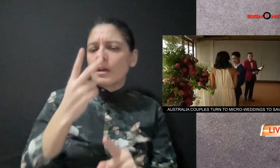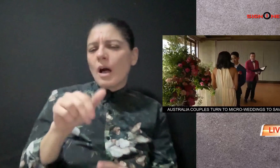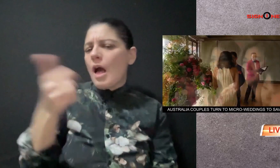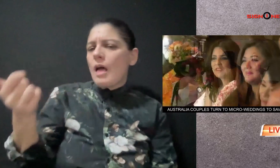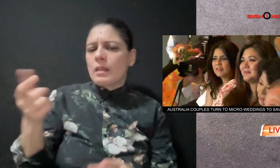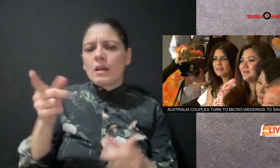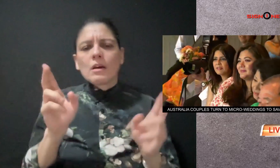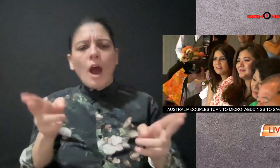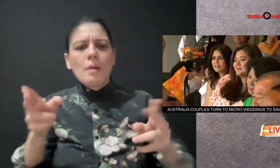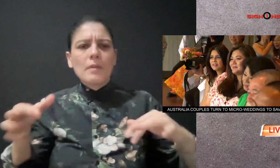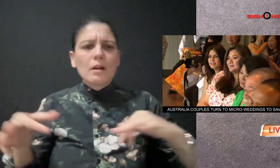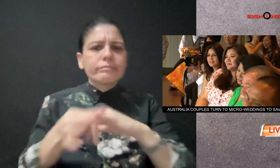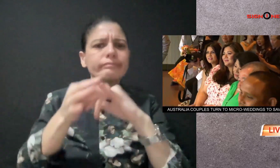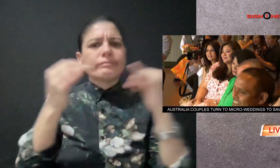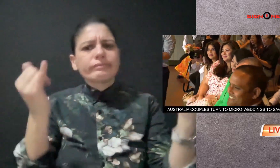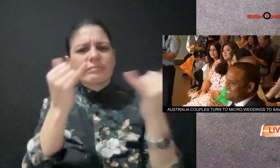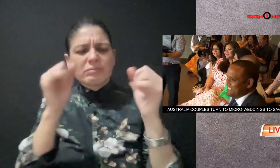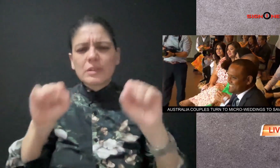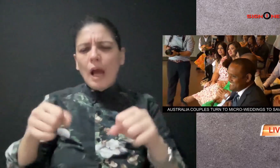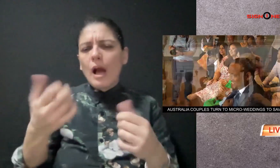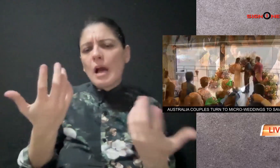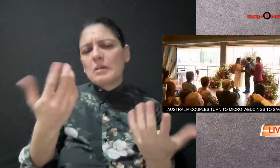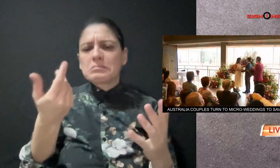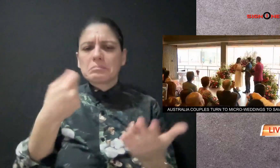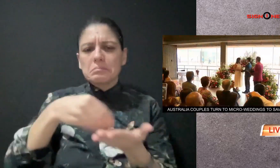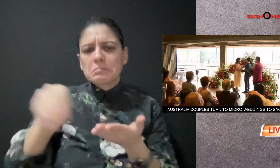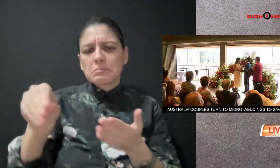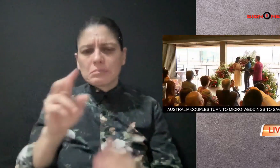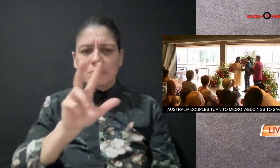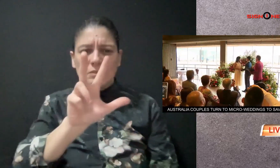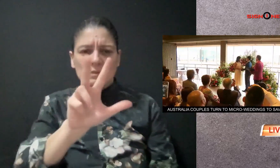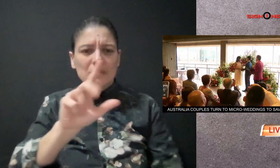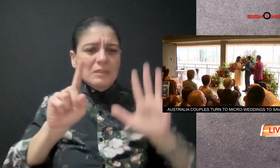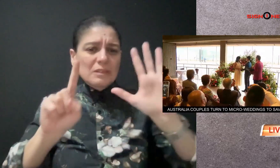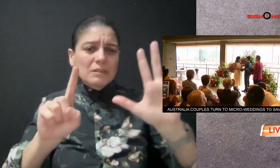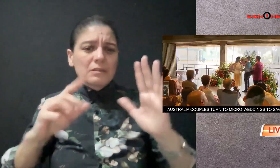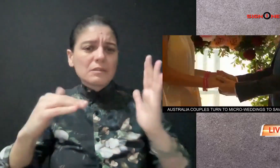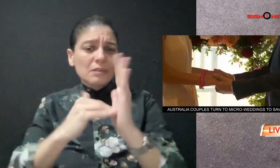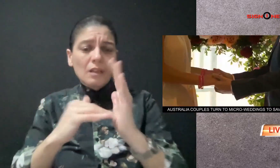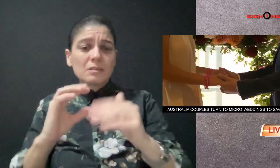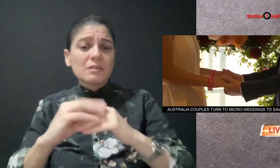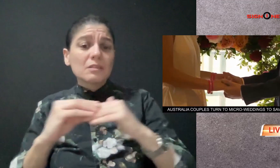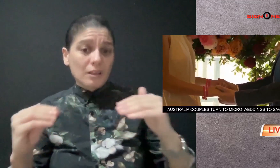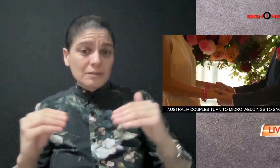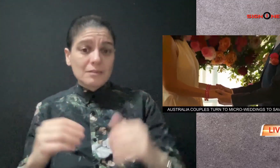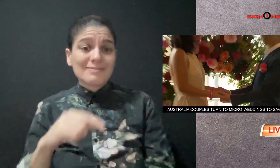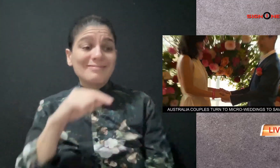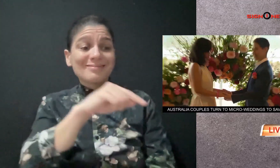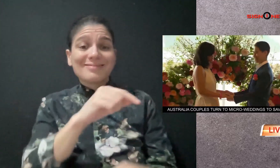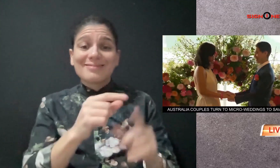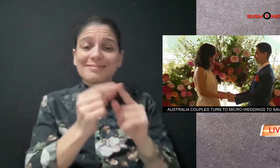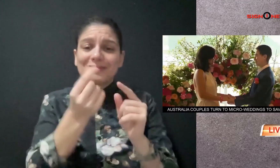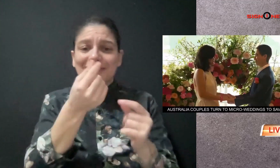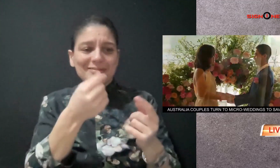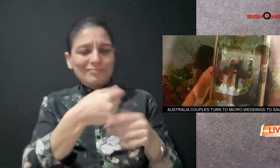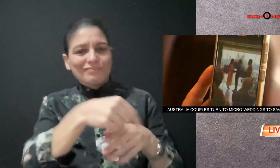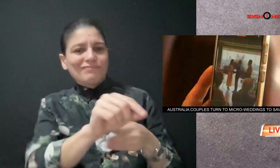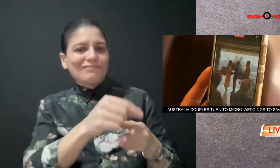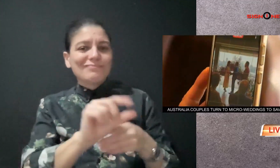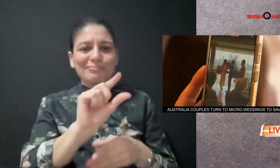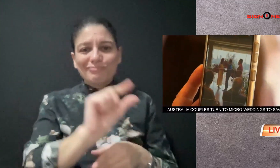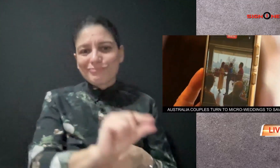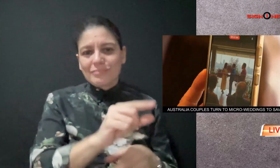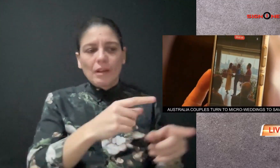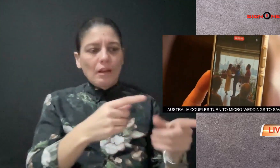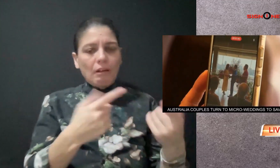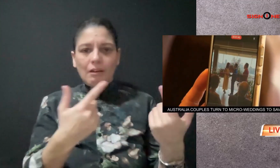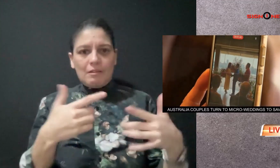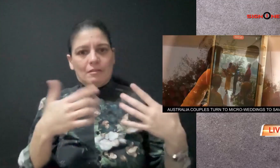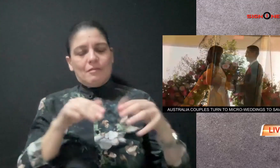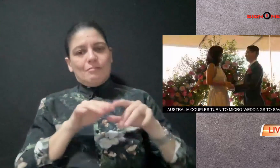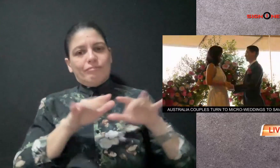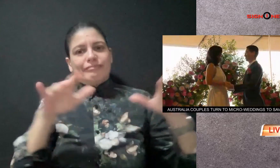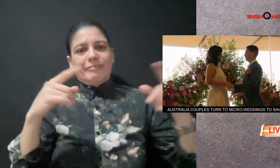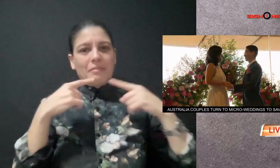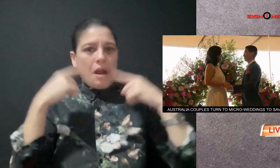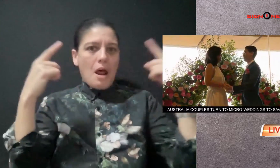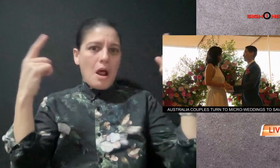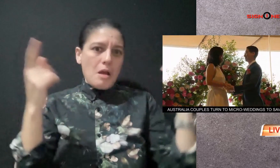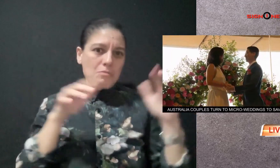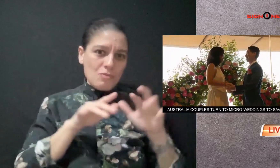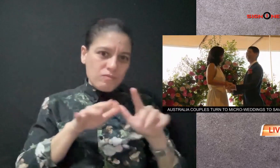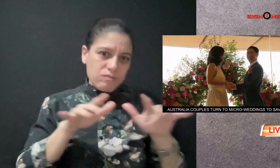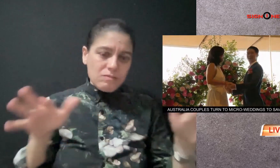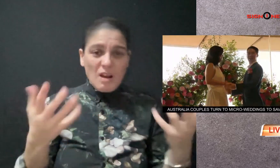normal big wedding could cause $36,000 the micro wedding is so popular there are 60 more